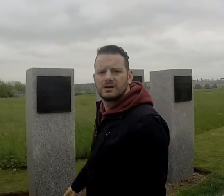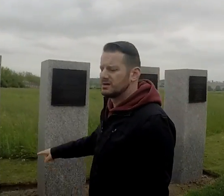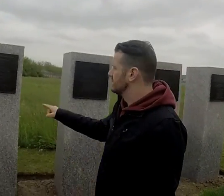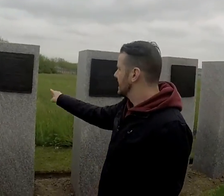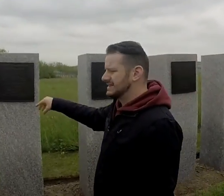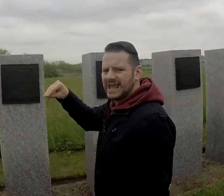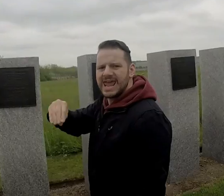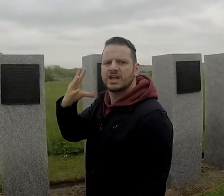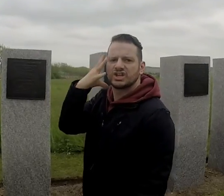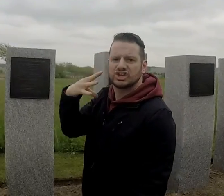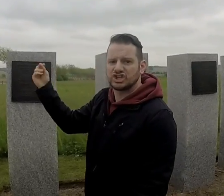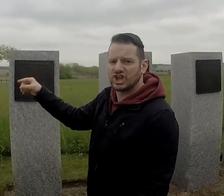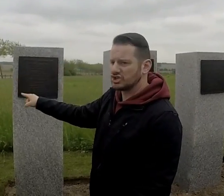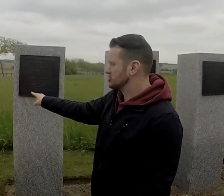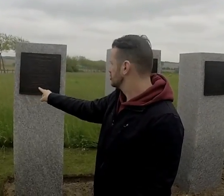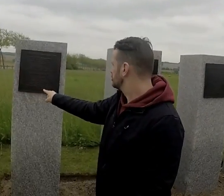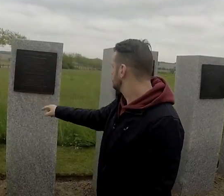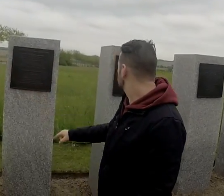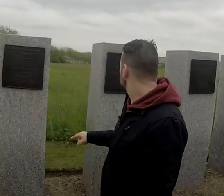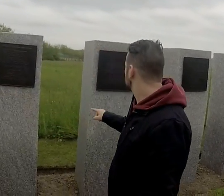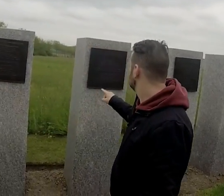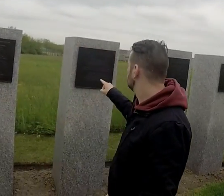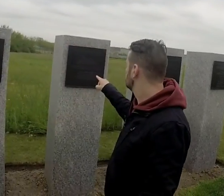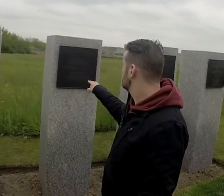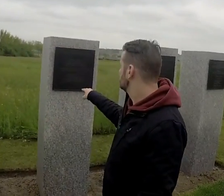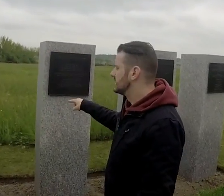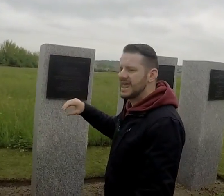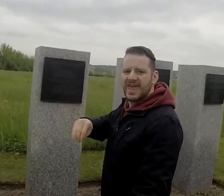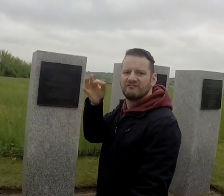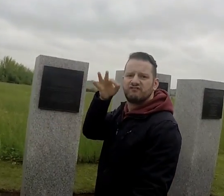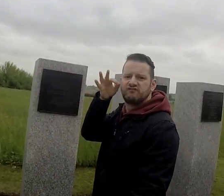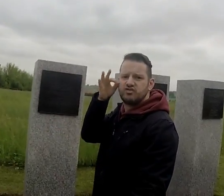This one is in Dutch. This is in French.